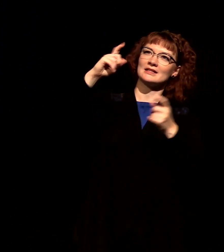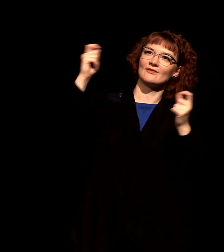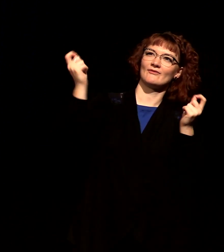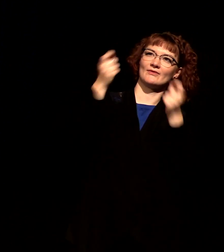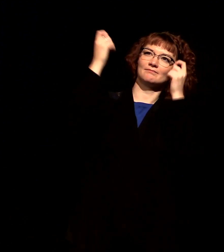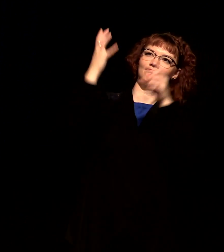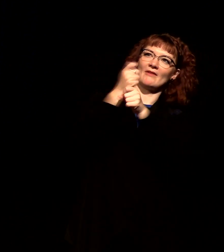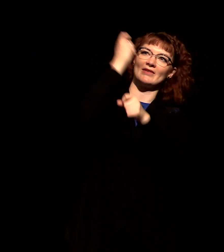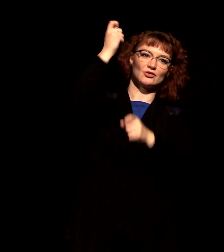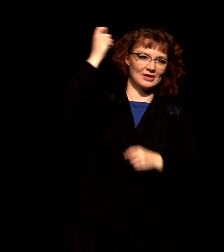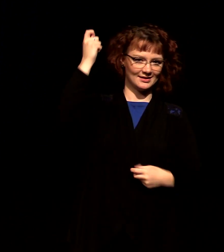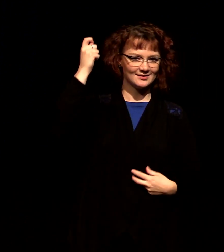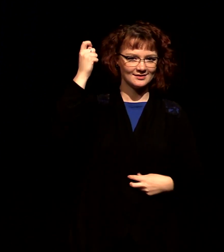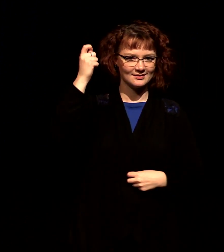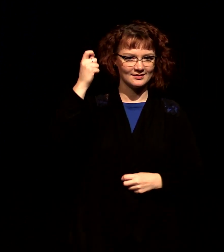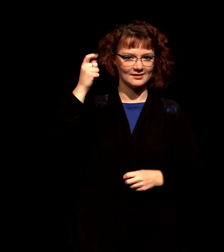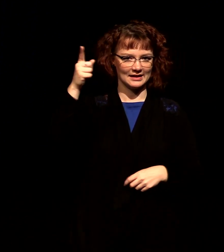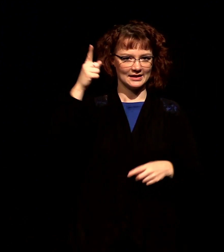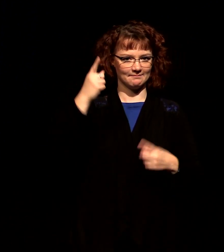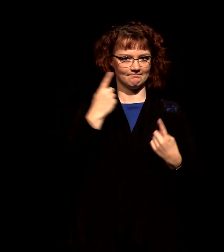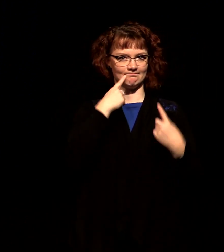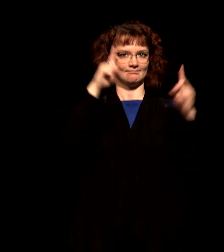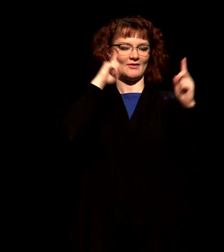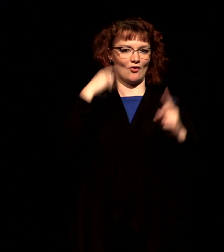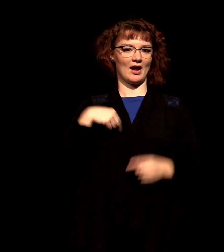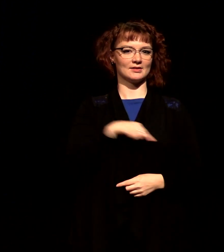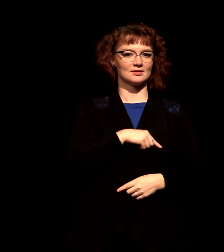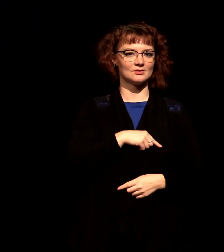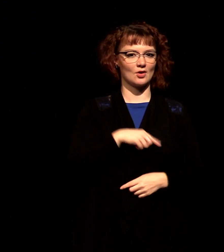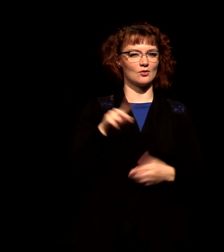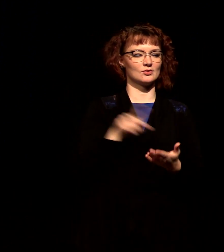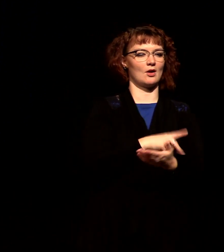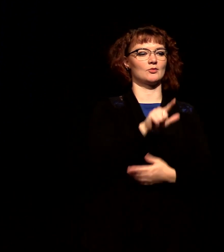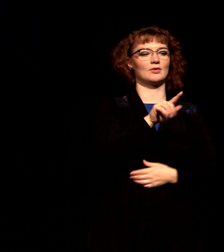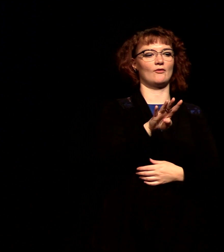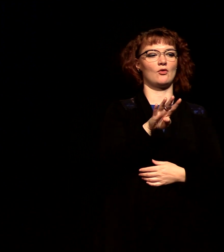secured for us. And so Psalm 24, I'll be reading it from the New